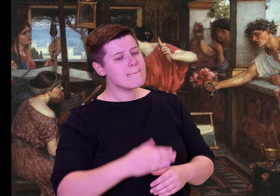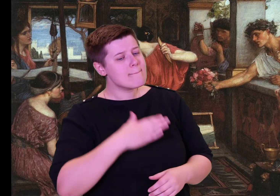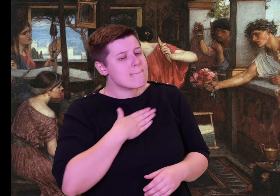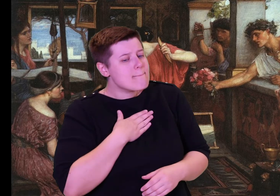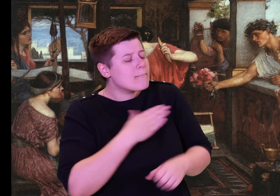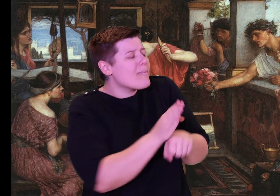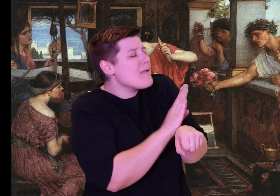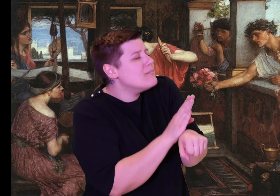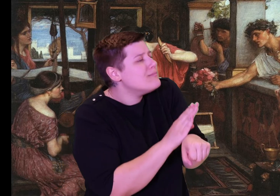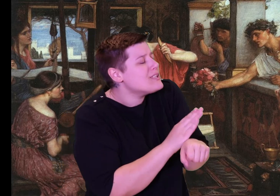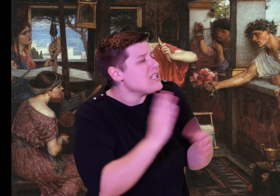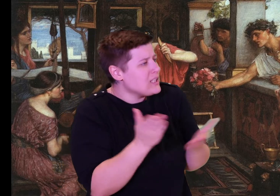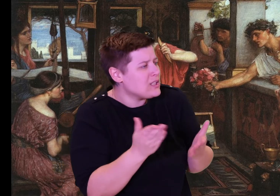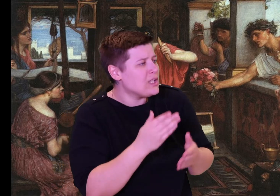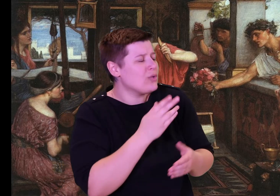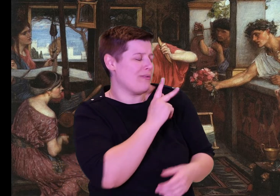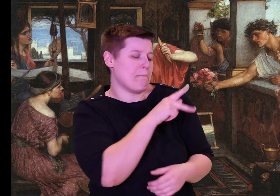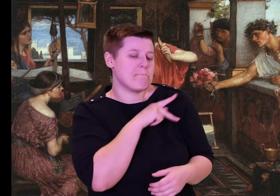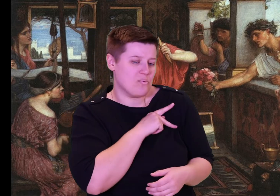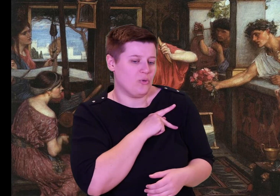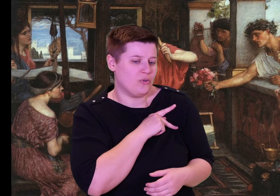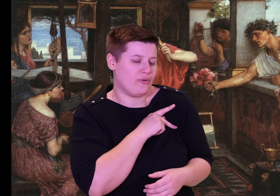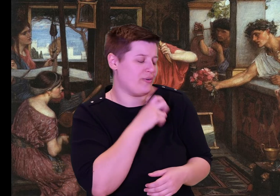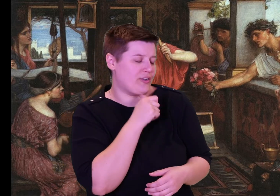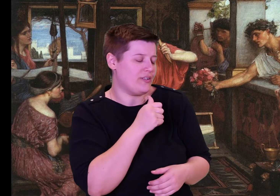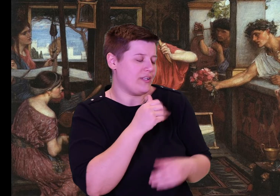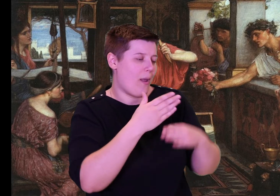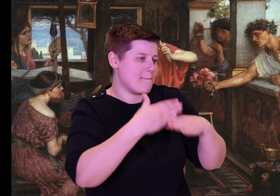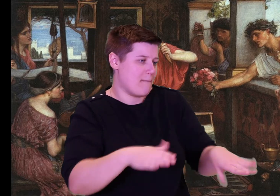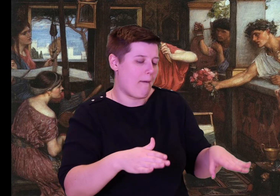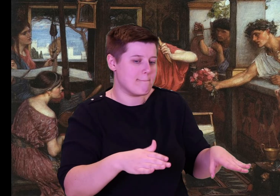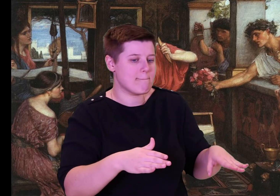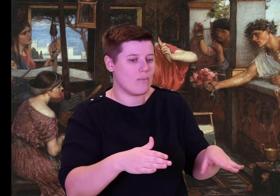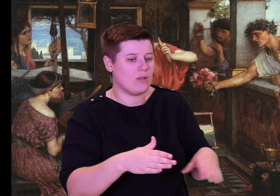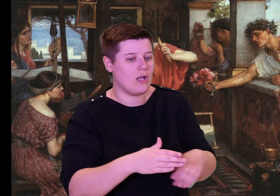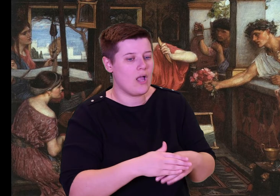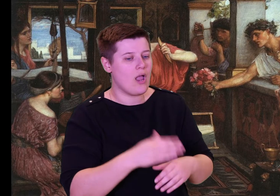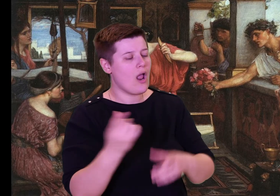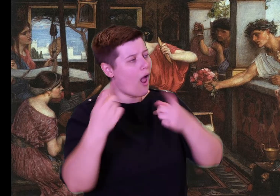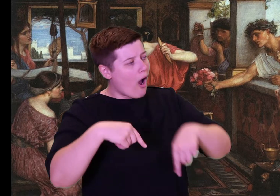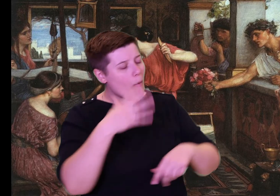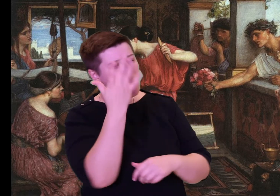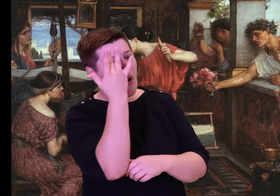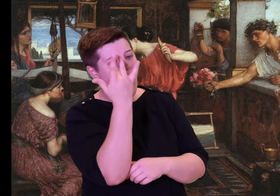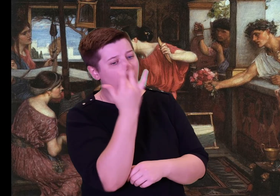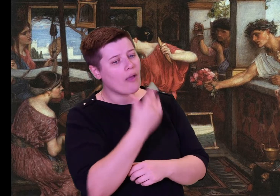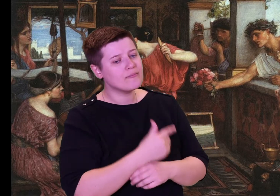They say he fought with you to sack the town of Troy. We know the place where all